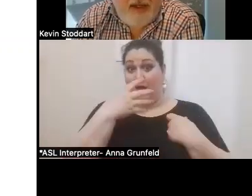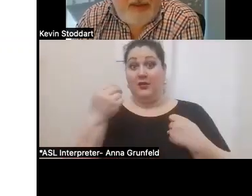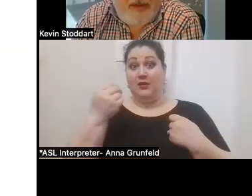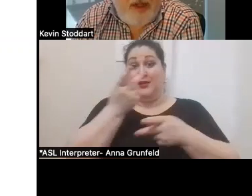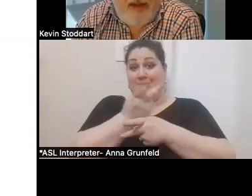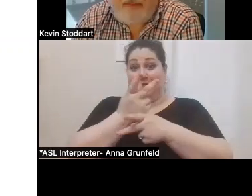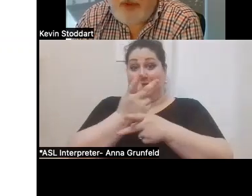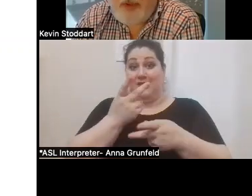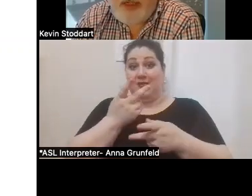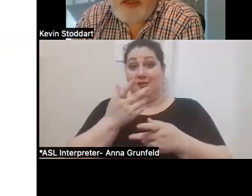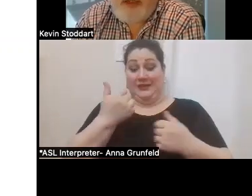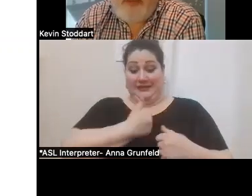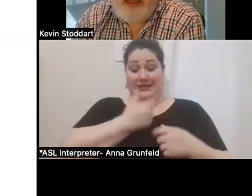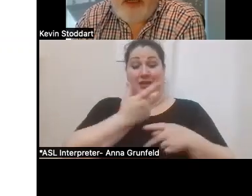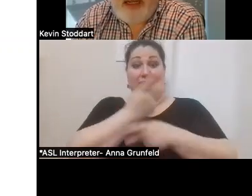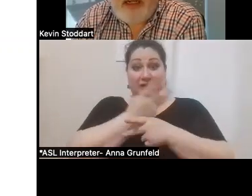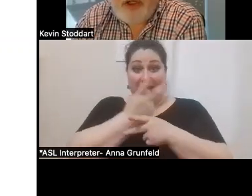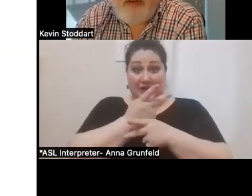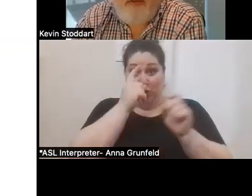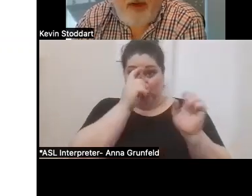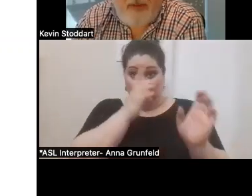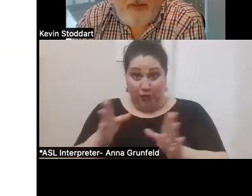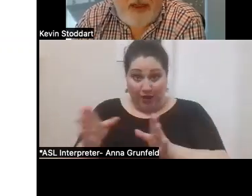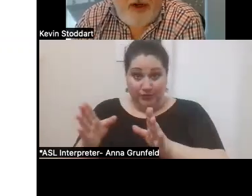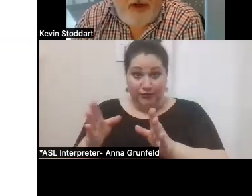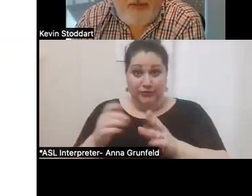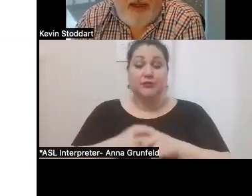Sometimes we need to be engaging in family therapy.